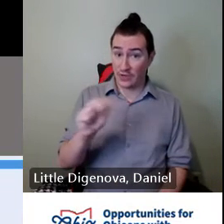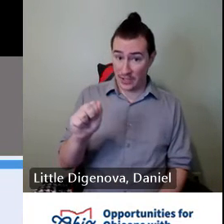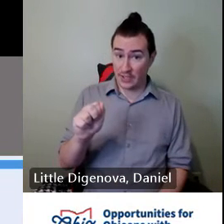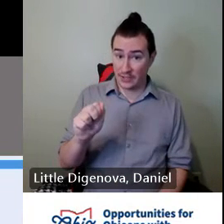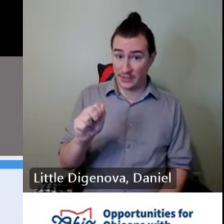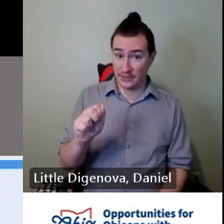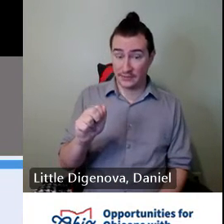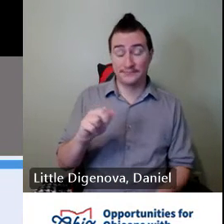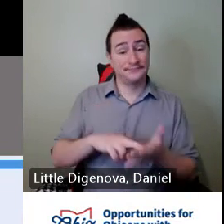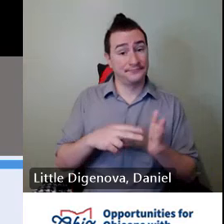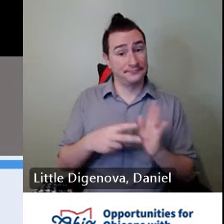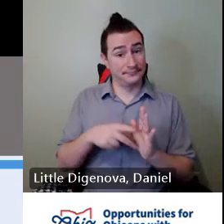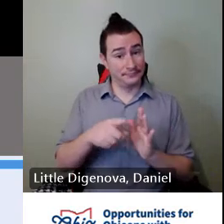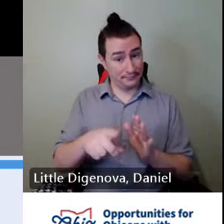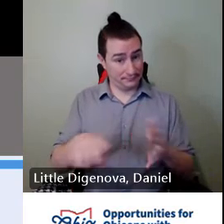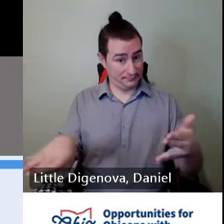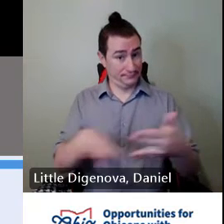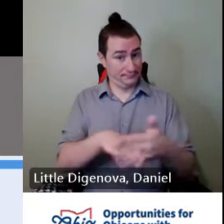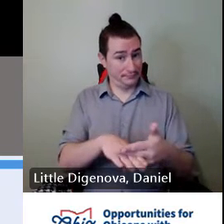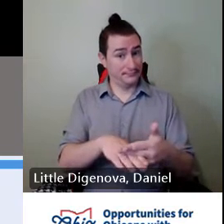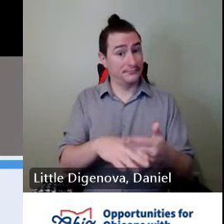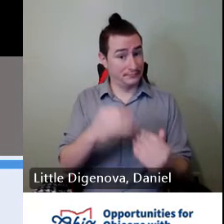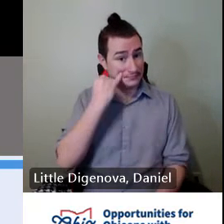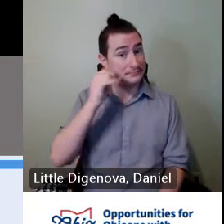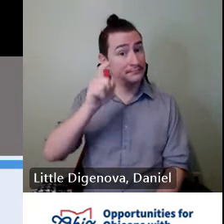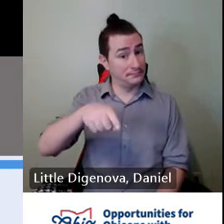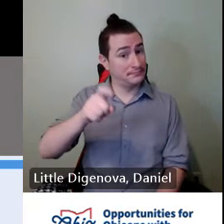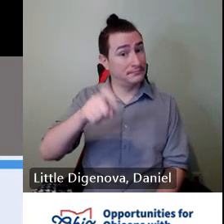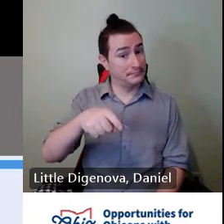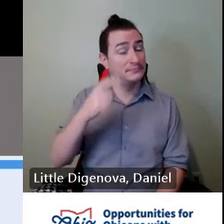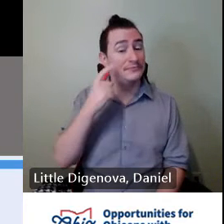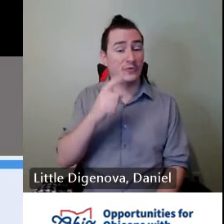take a break as needed to manage symptoms, like taking a break to